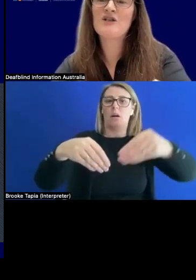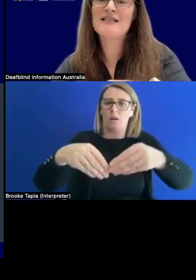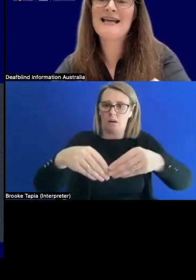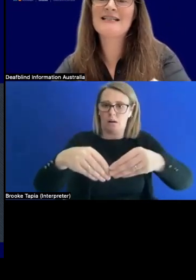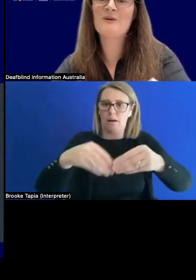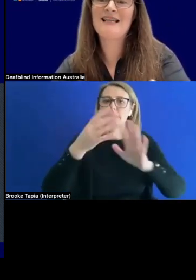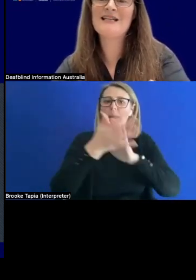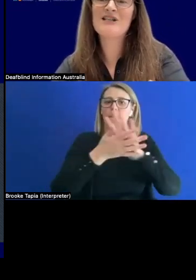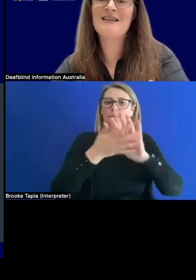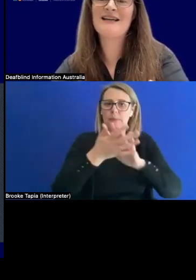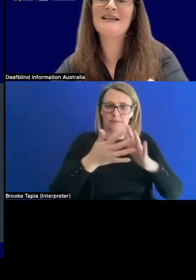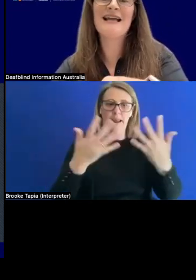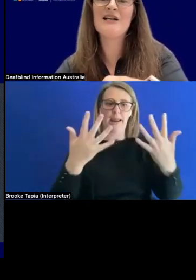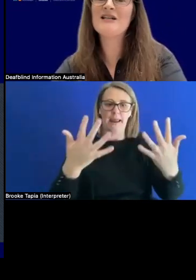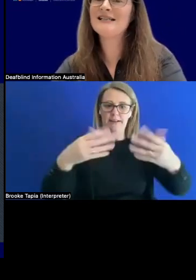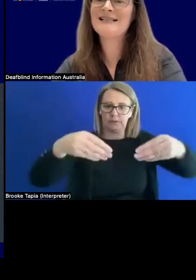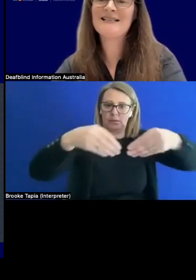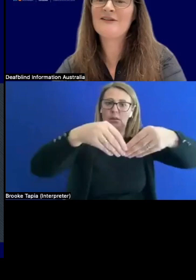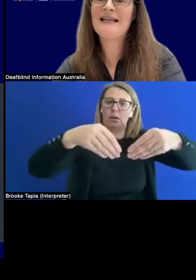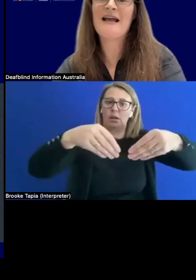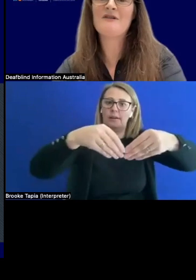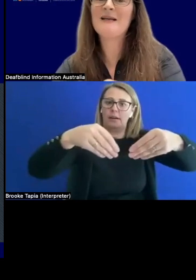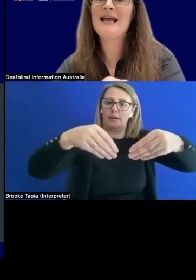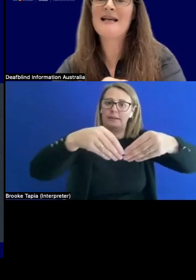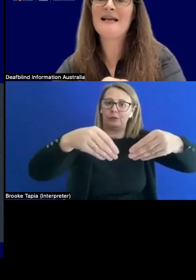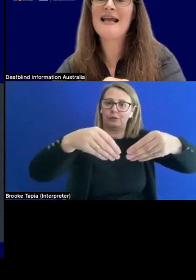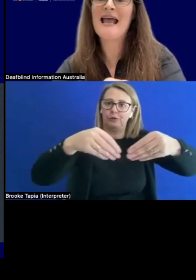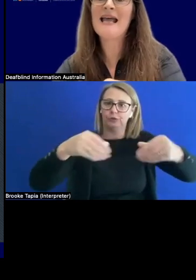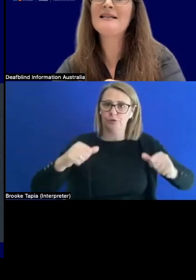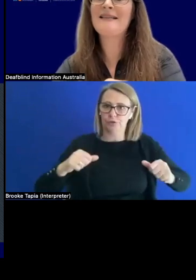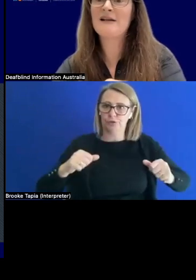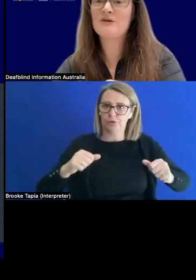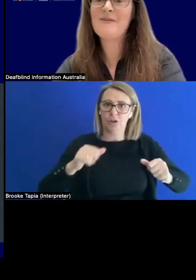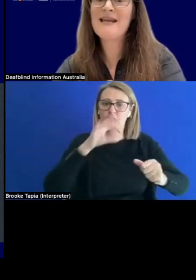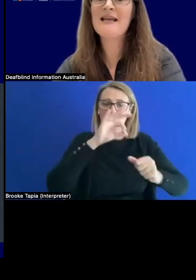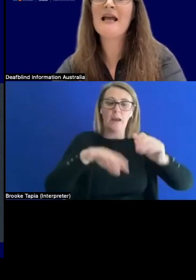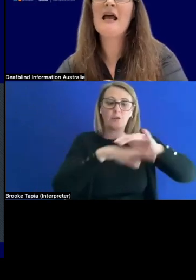contact with each other. They don’t necessarily have to be hand under hand. They could be,